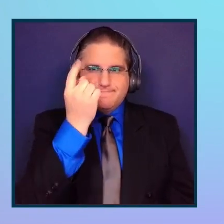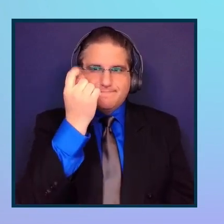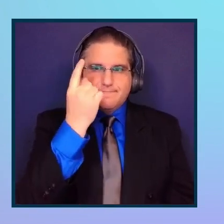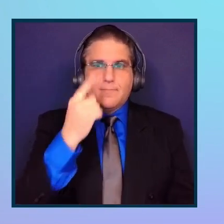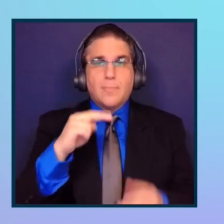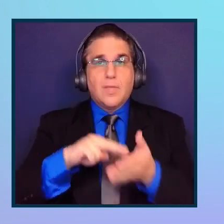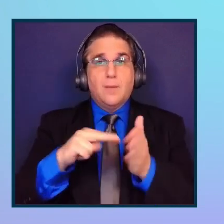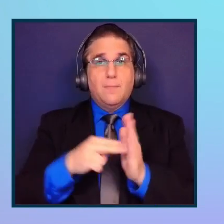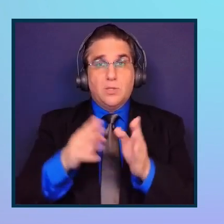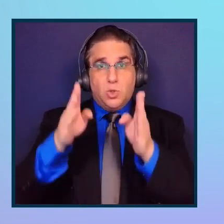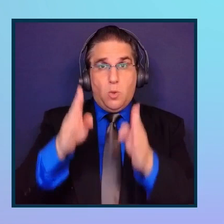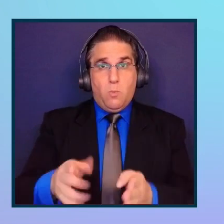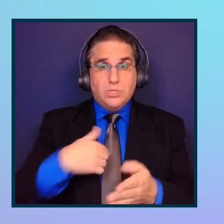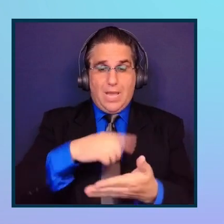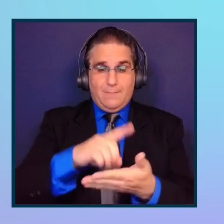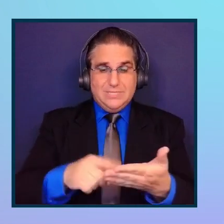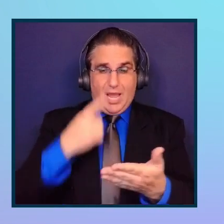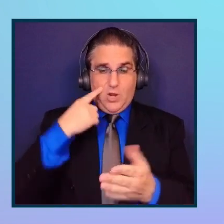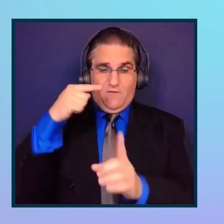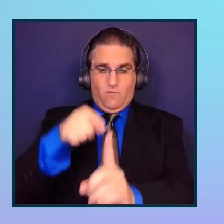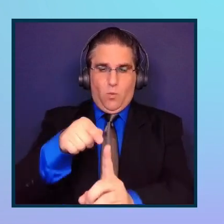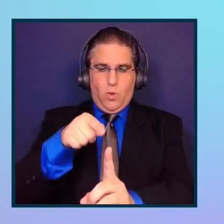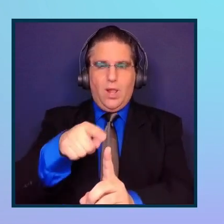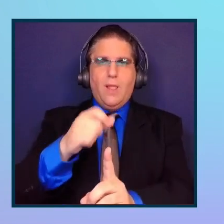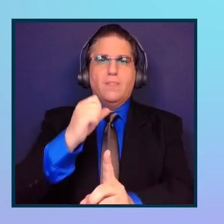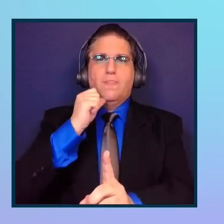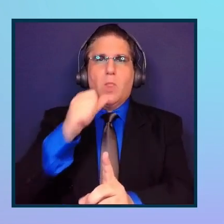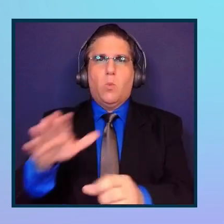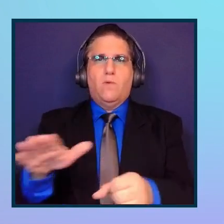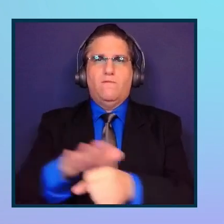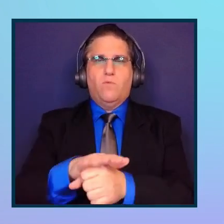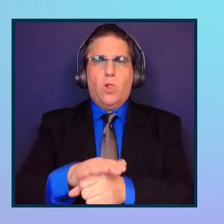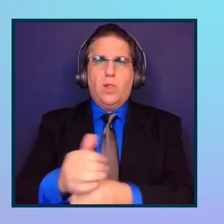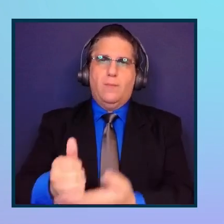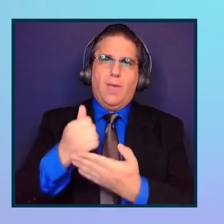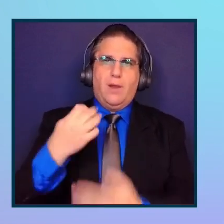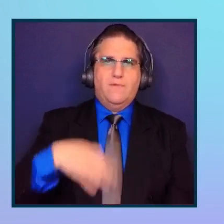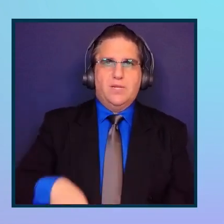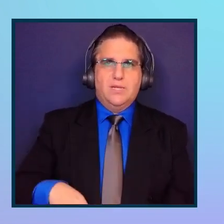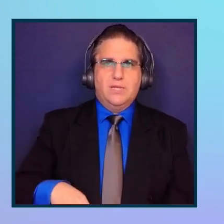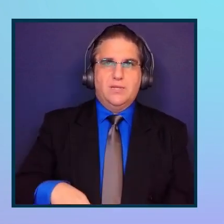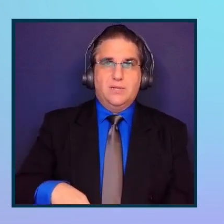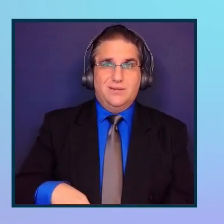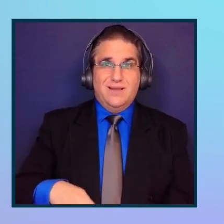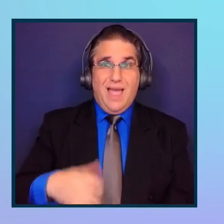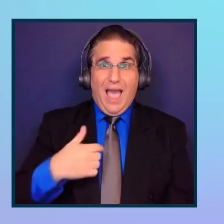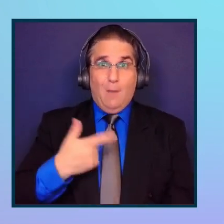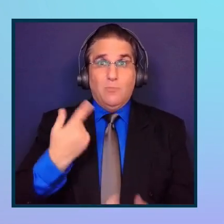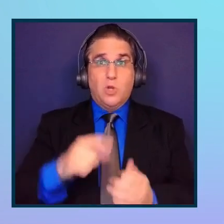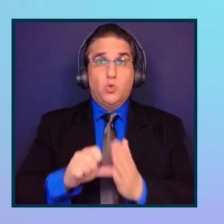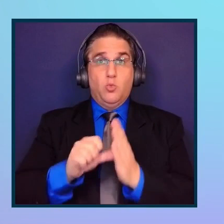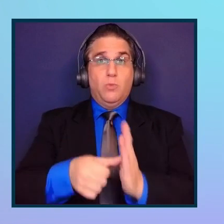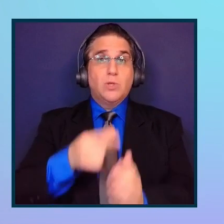isn't actually gonna benefit. It shows that the person that you're hoping to impress, right, is everyone else.